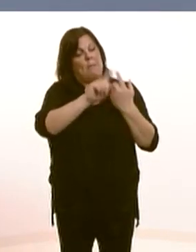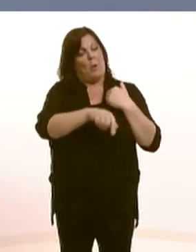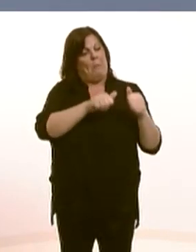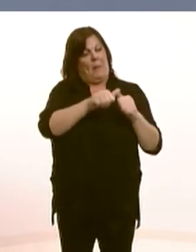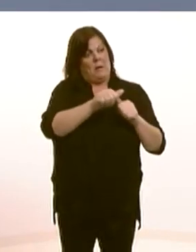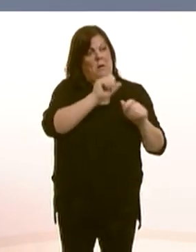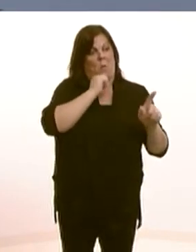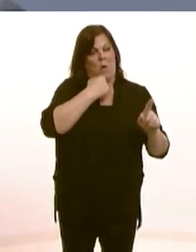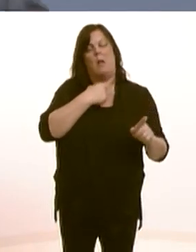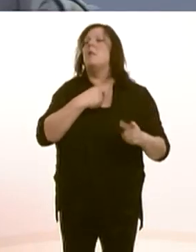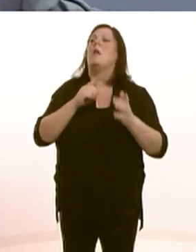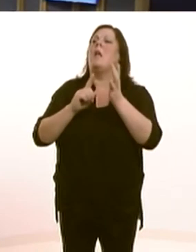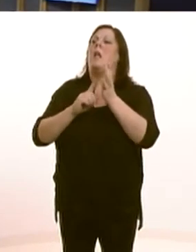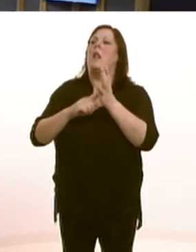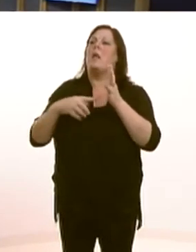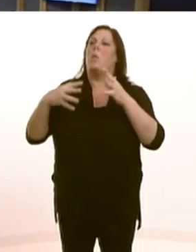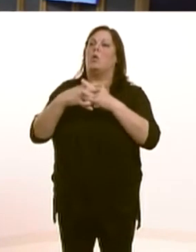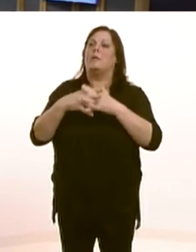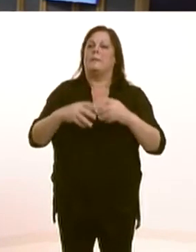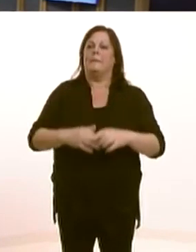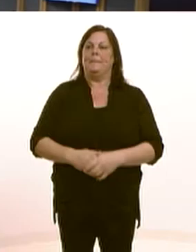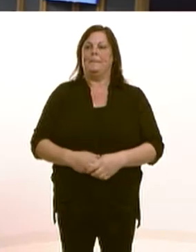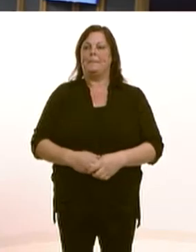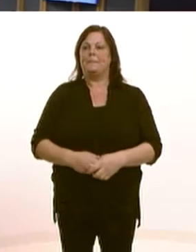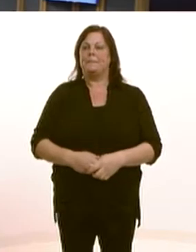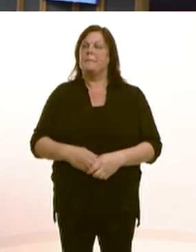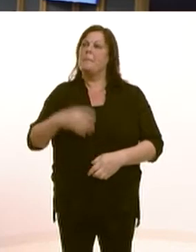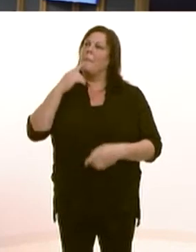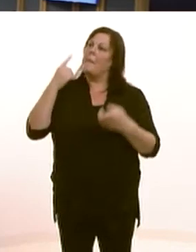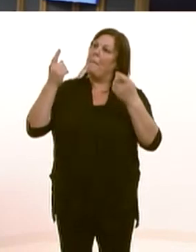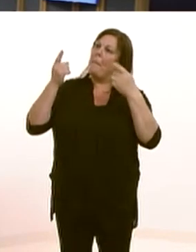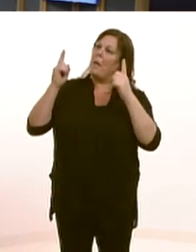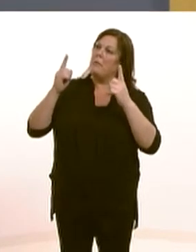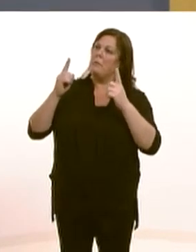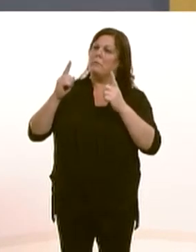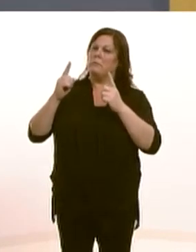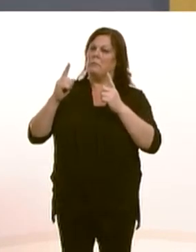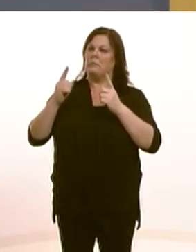Lee Waters: First Minister, thereís been considerable progress in harnessing the power